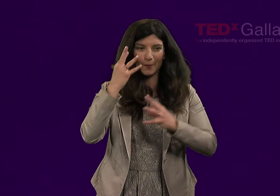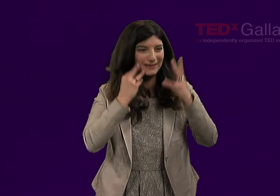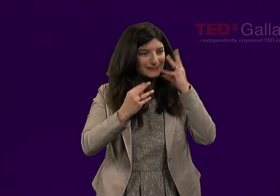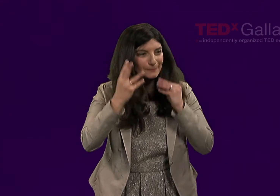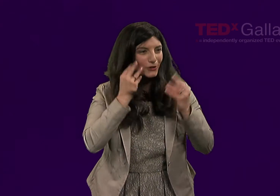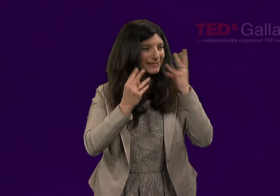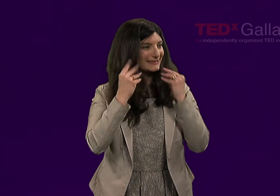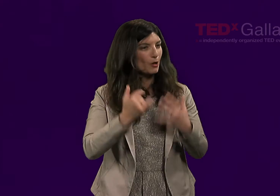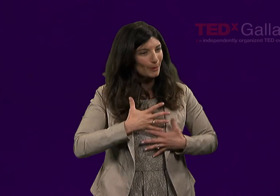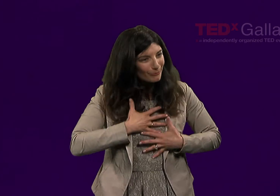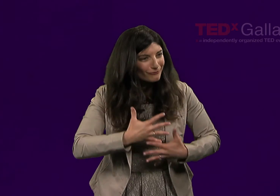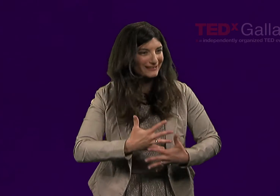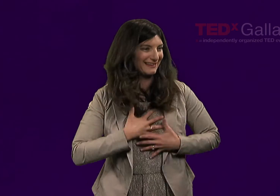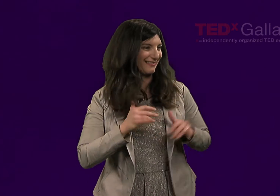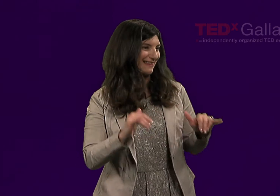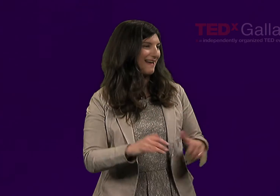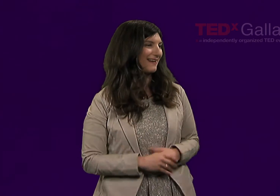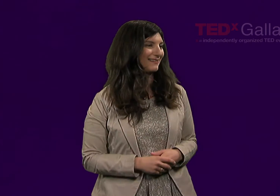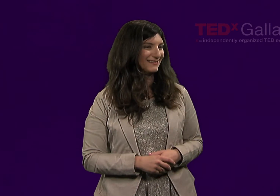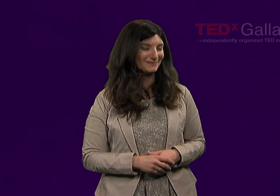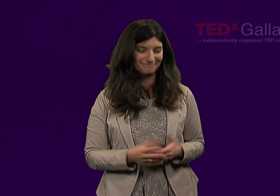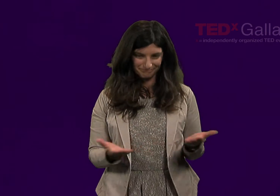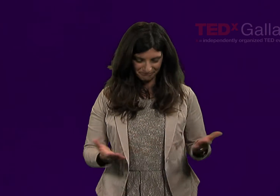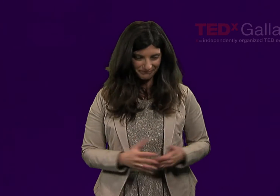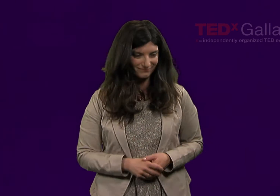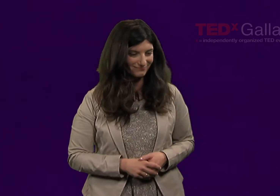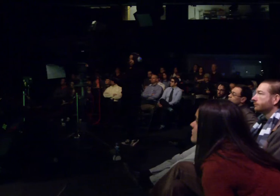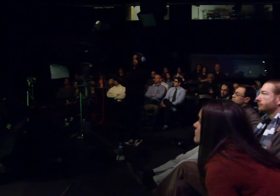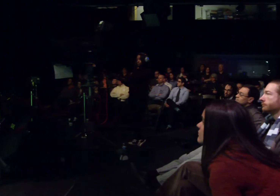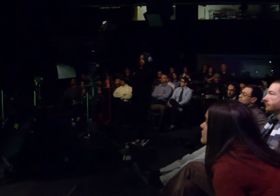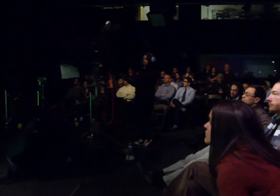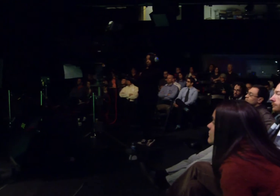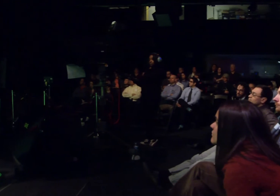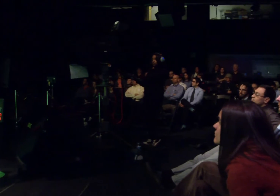we see and experience the needs and the desires to give charitably.